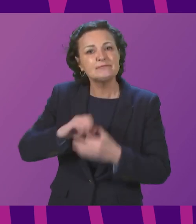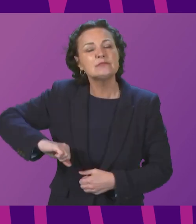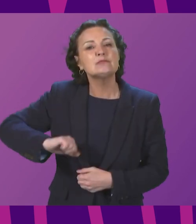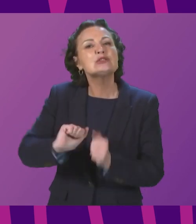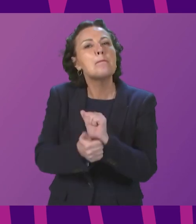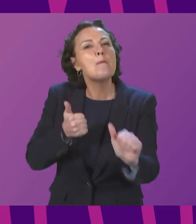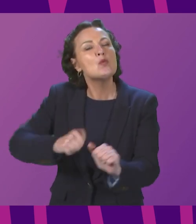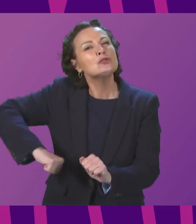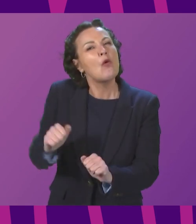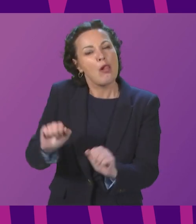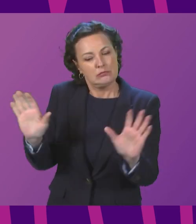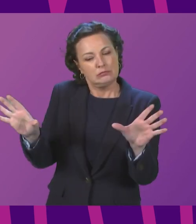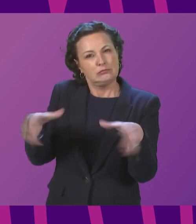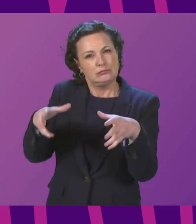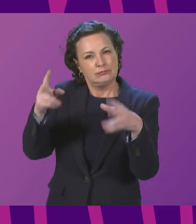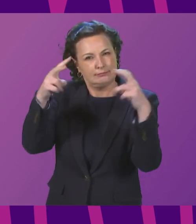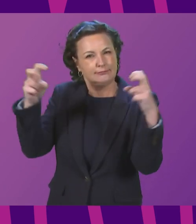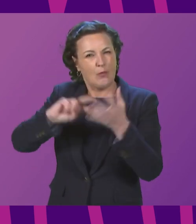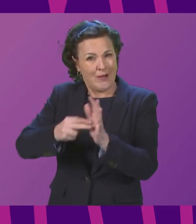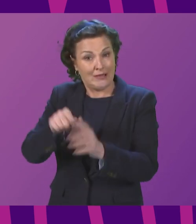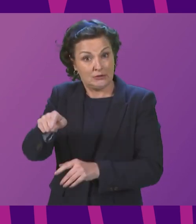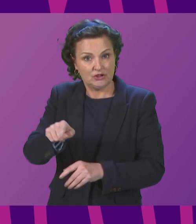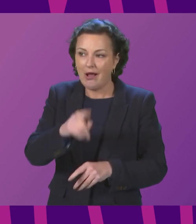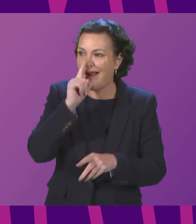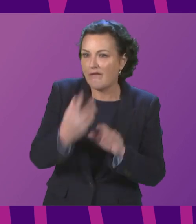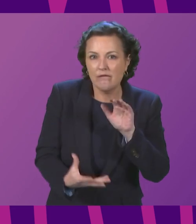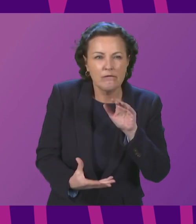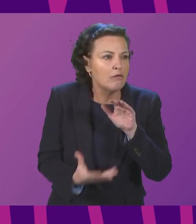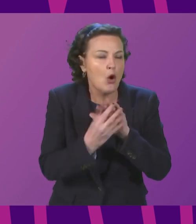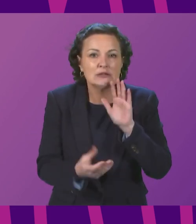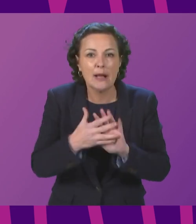as quickly as possible with sportscotland and with ice hockey and basketball clubs,